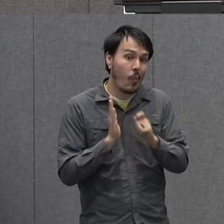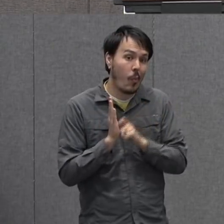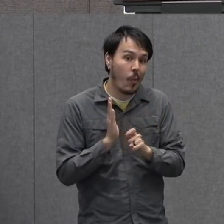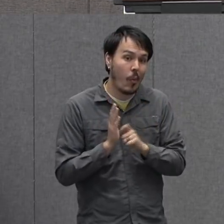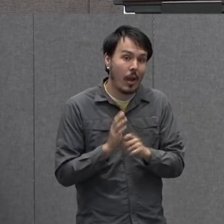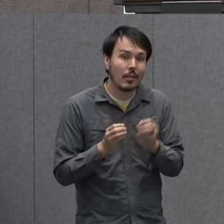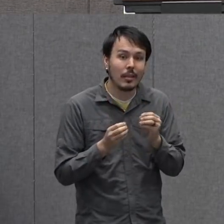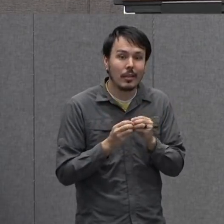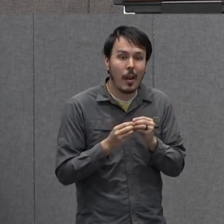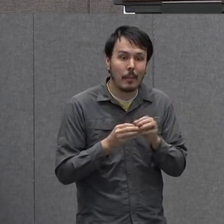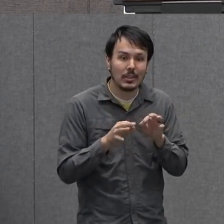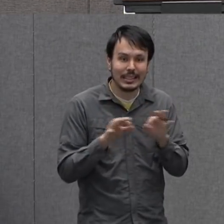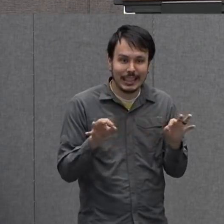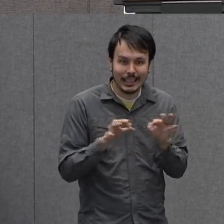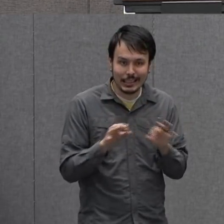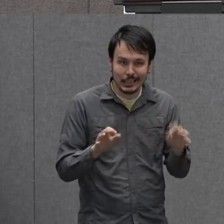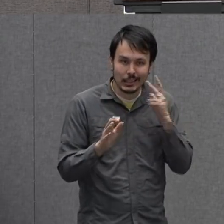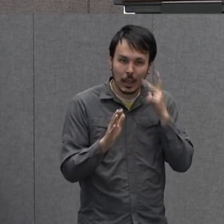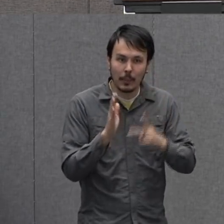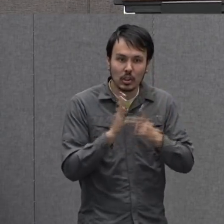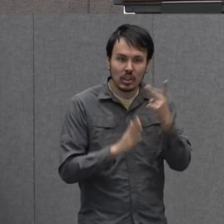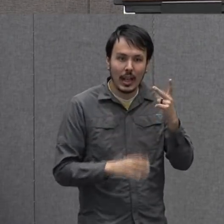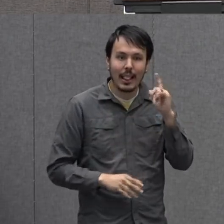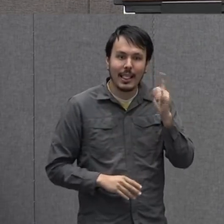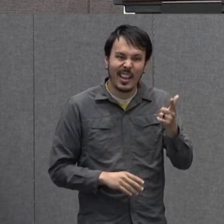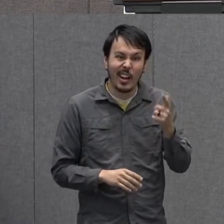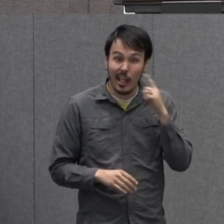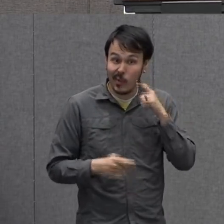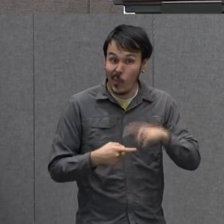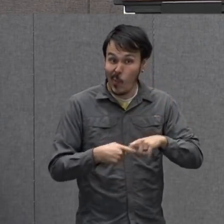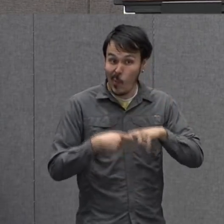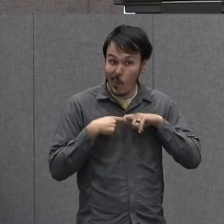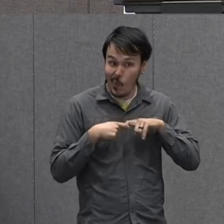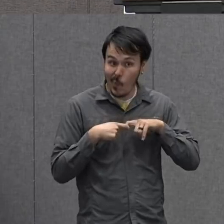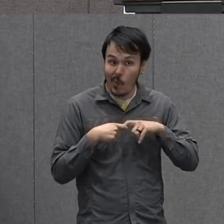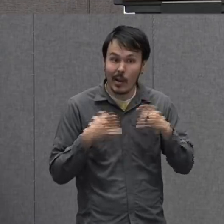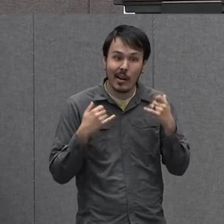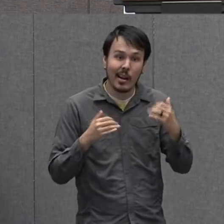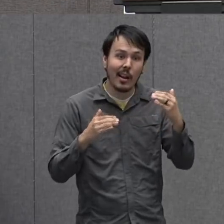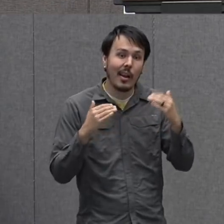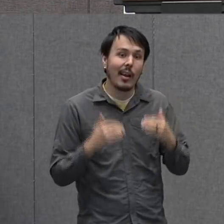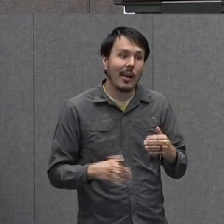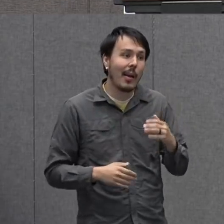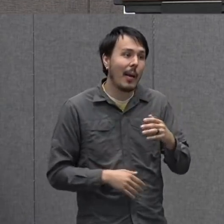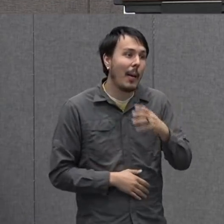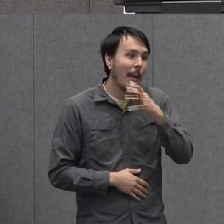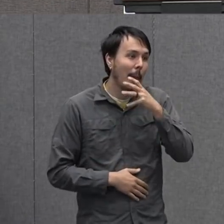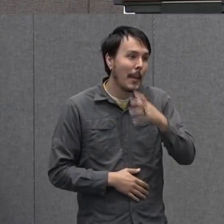and double check yourself. And that, I think we're gonna stop with that, so that we can have Miss Sears teach us a game.